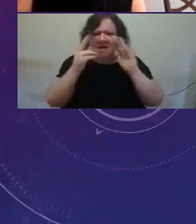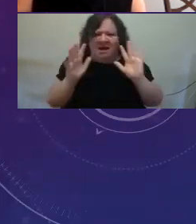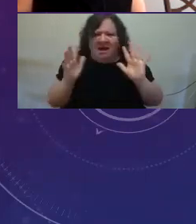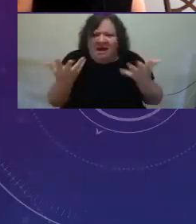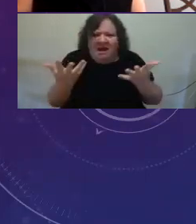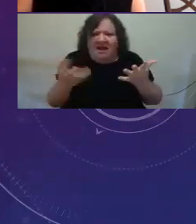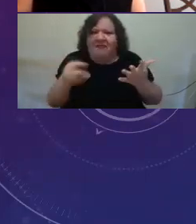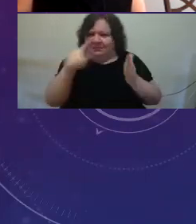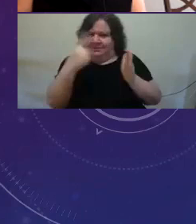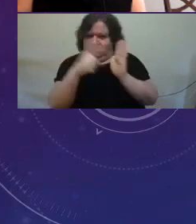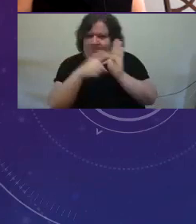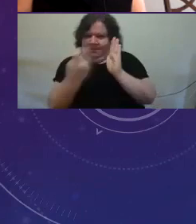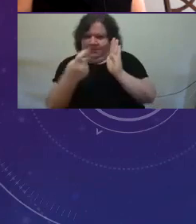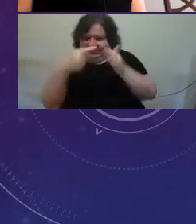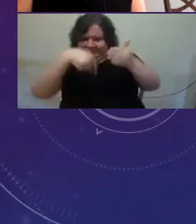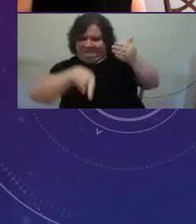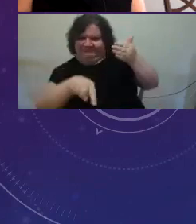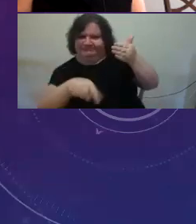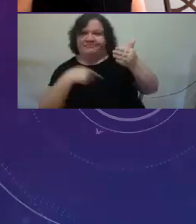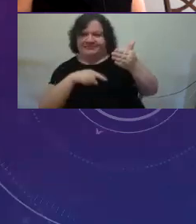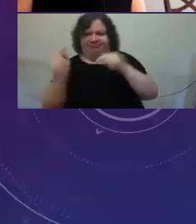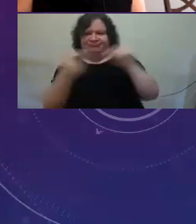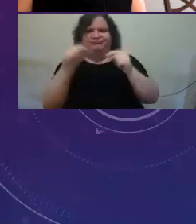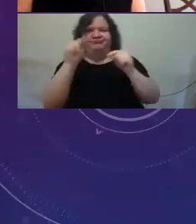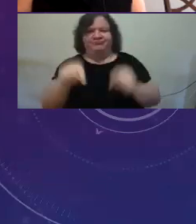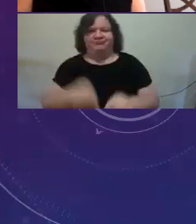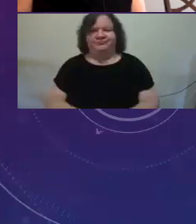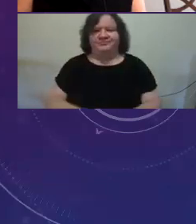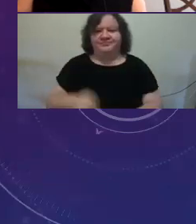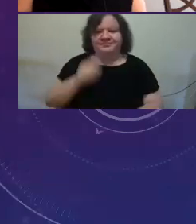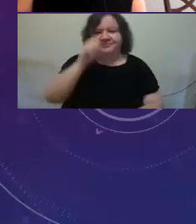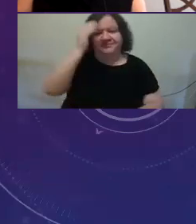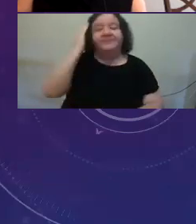inclusion 101 page and see last week's recording or you can go to TRS YouTube